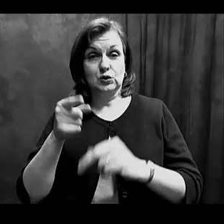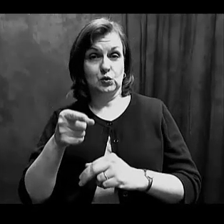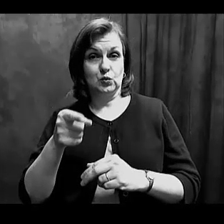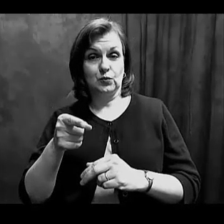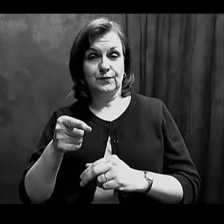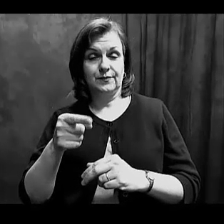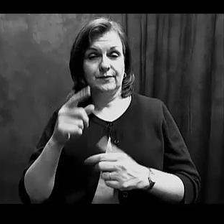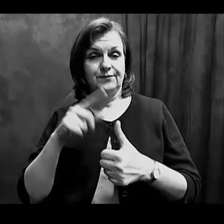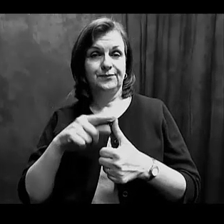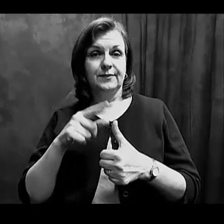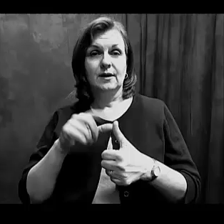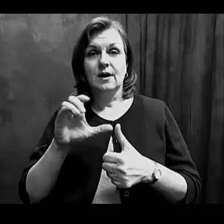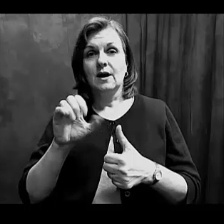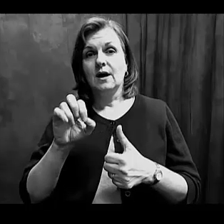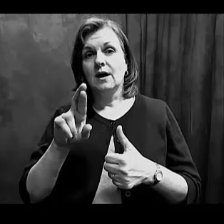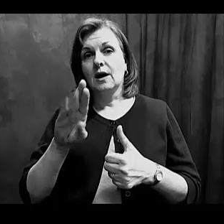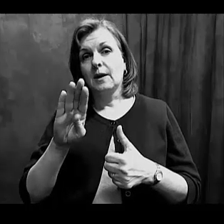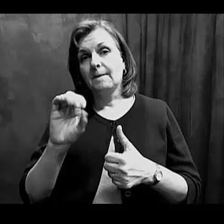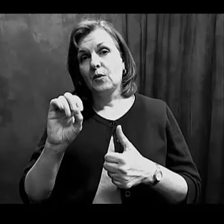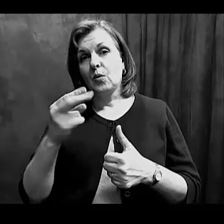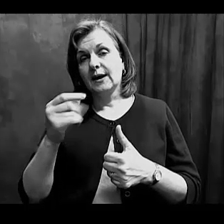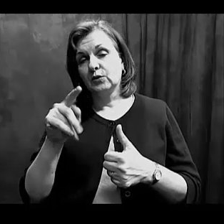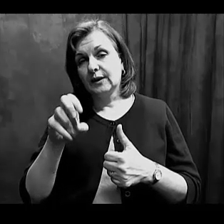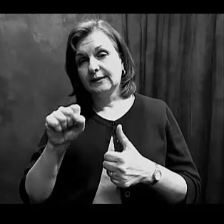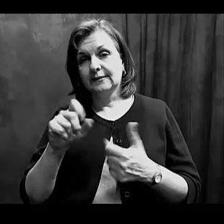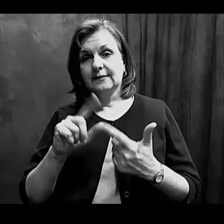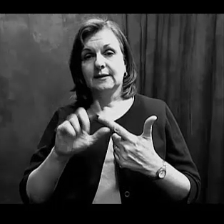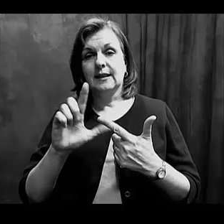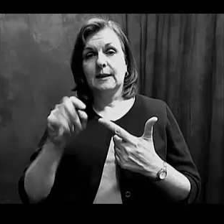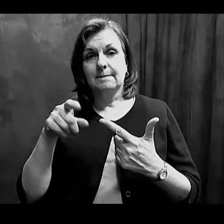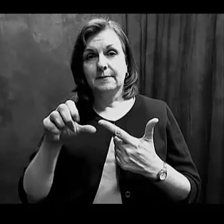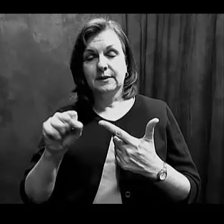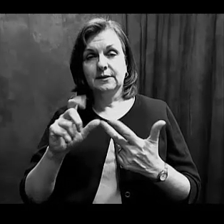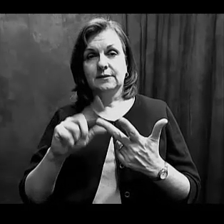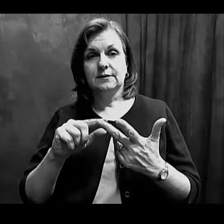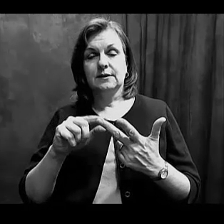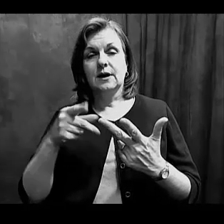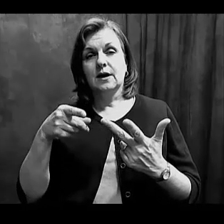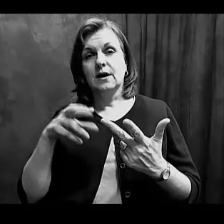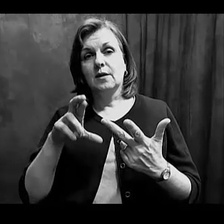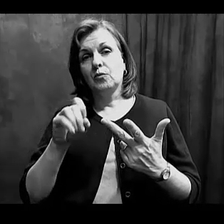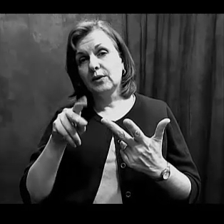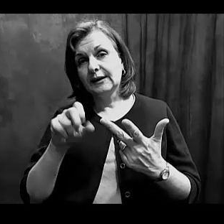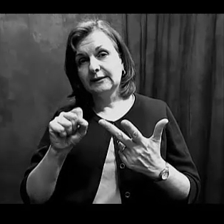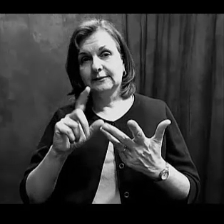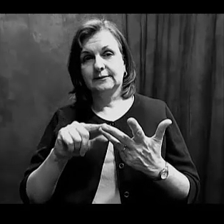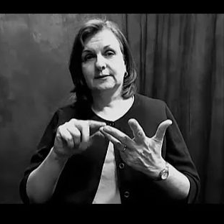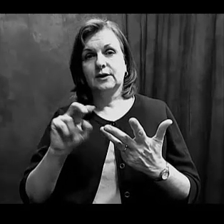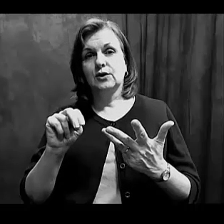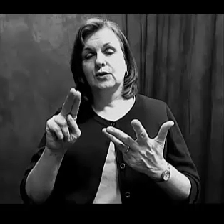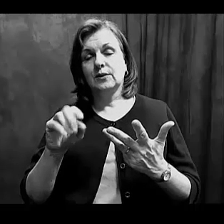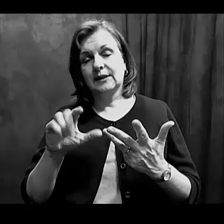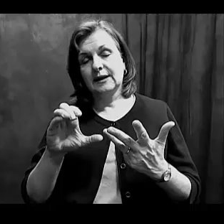we need to look at things likes carbohydrates lipids proteins nucleic acids and so on